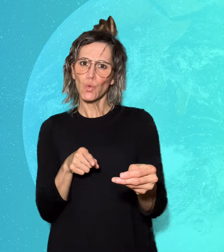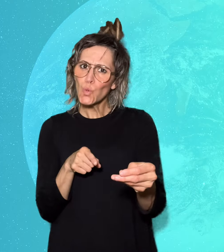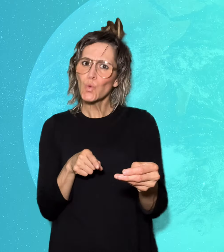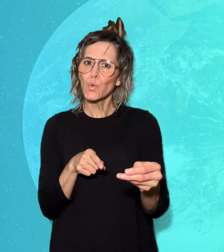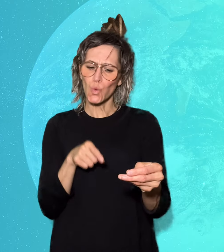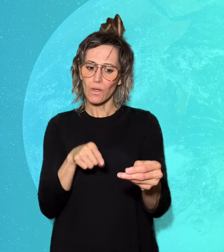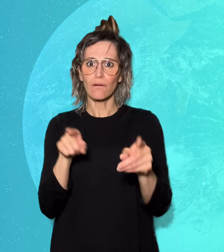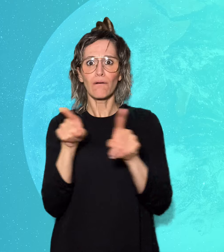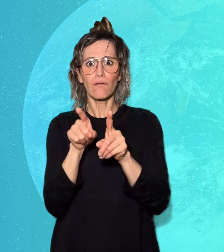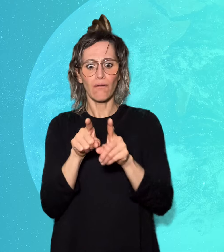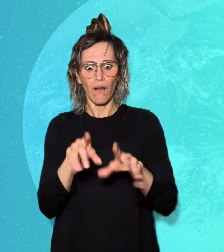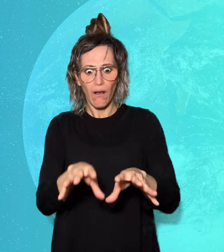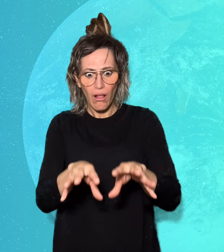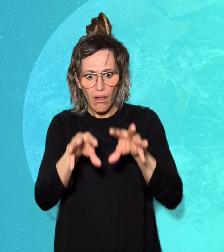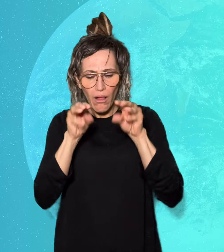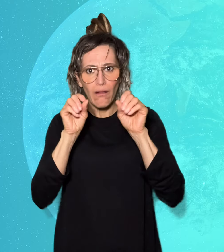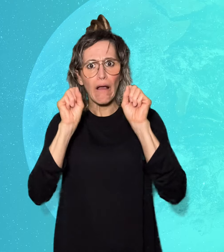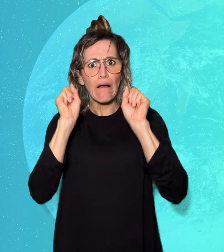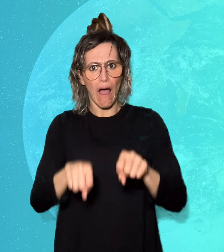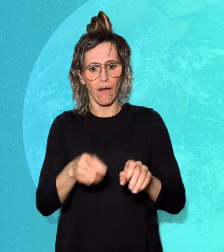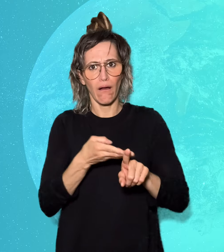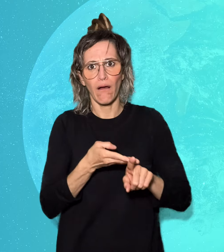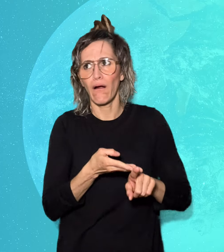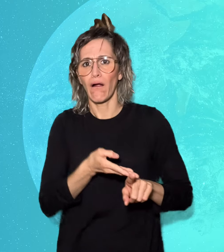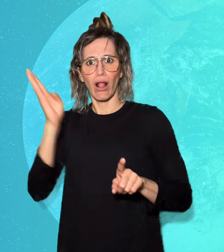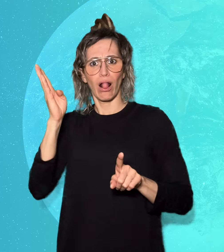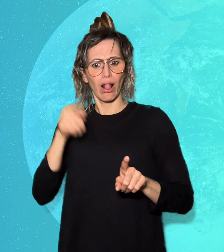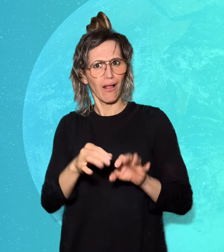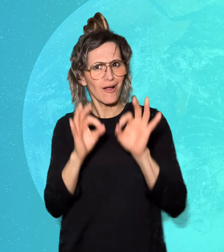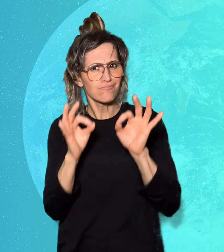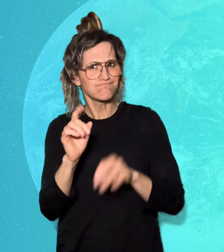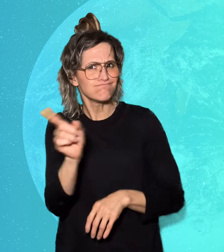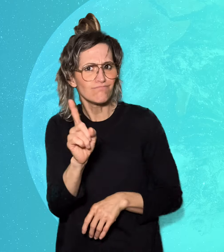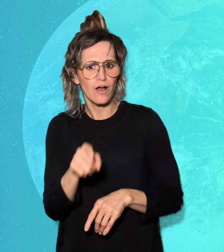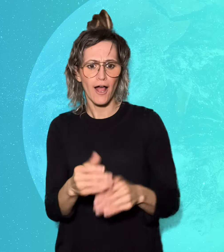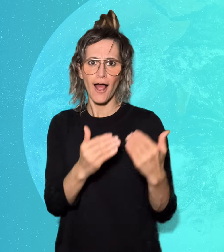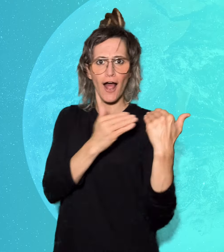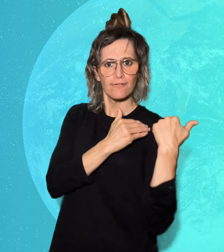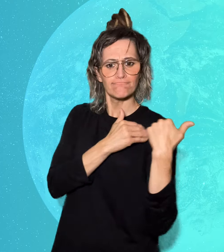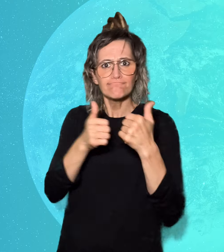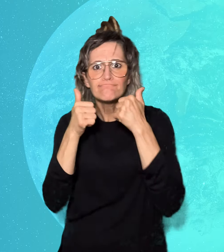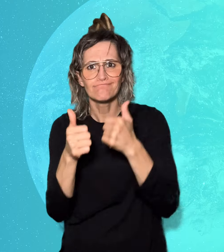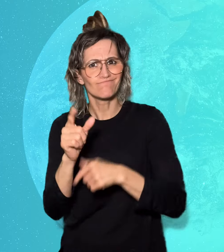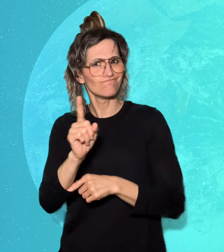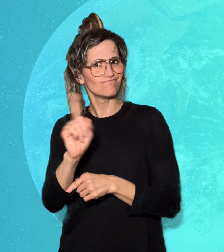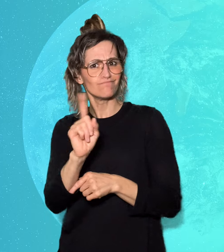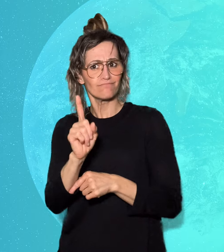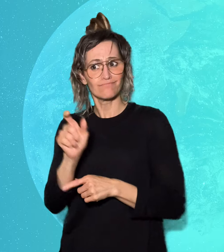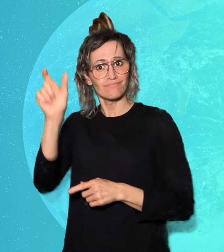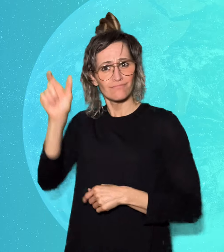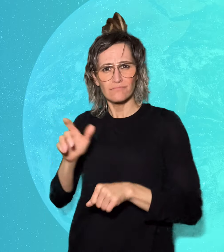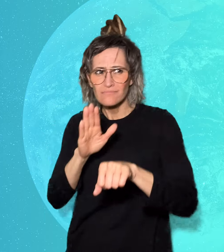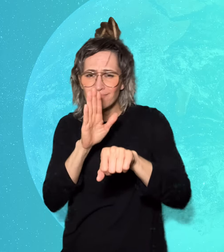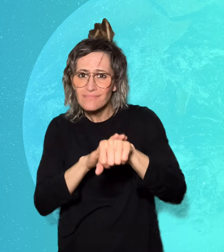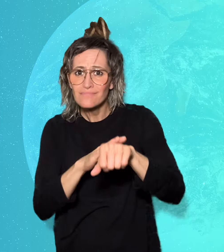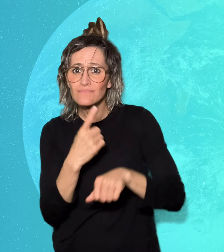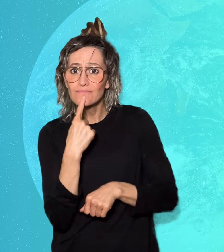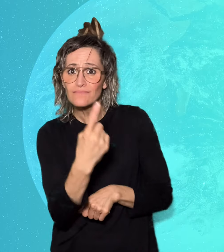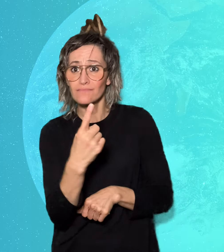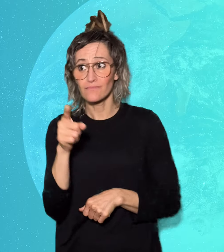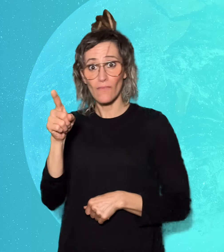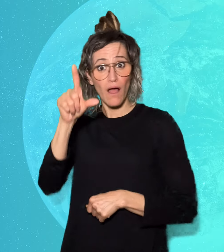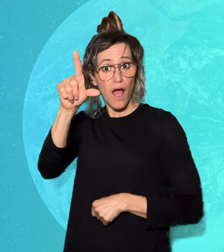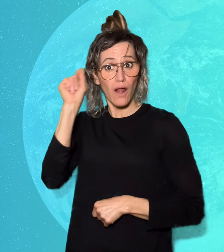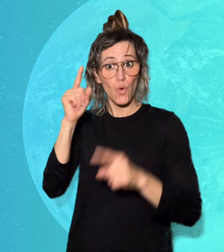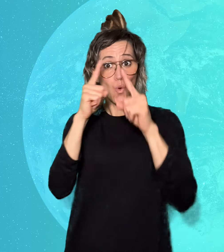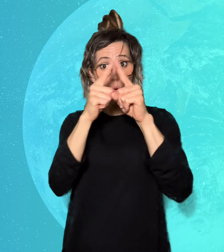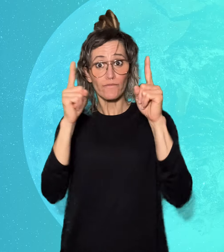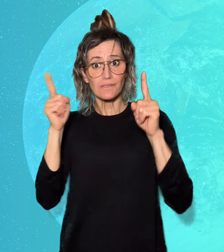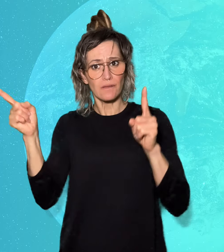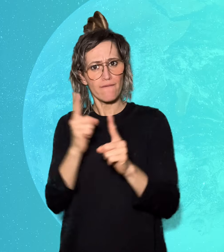on YouTube. He emphasized that Gallaudet follows the Jeanne Clery Act,